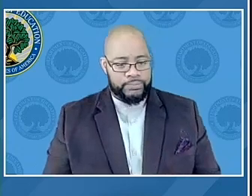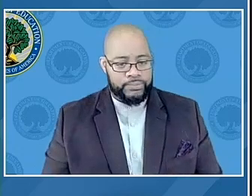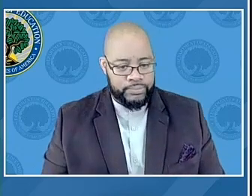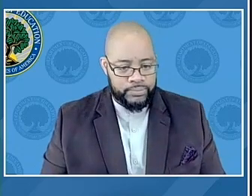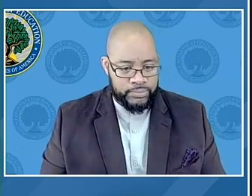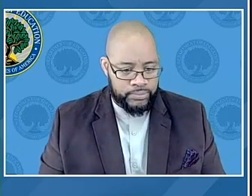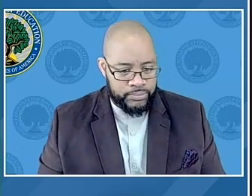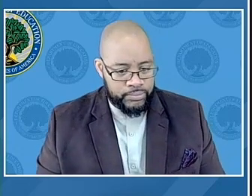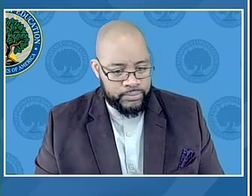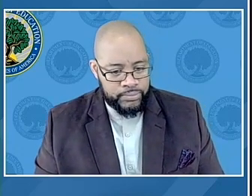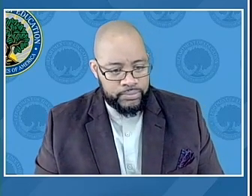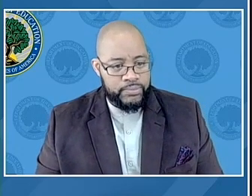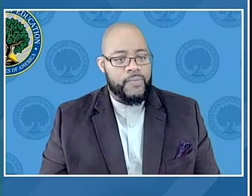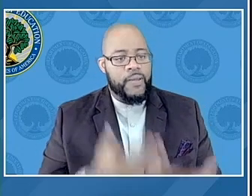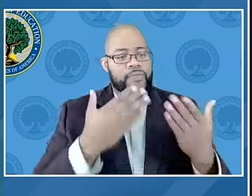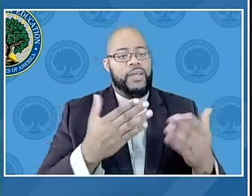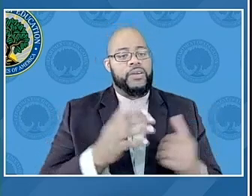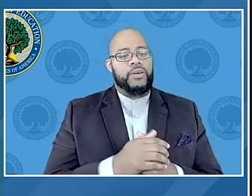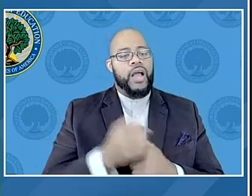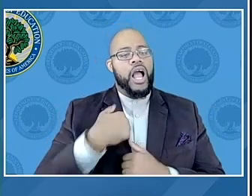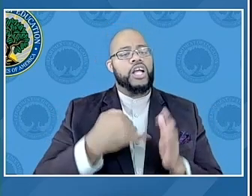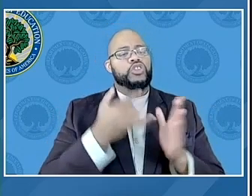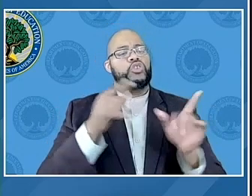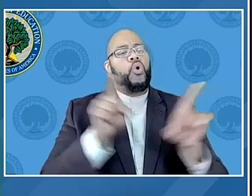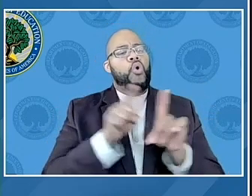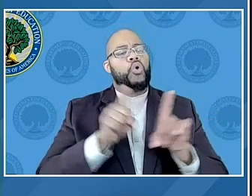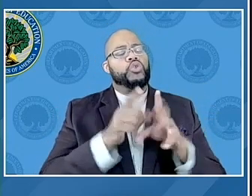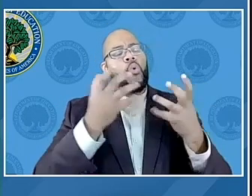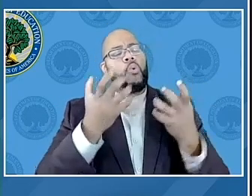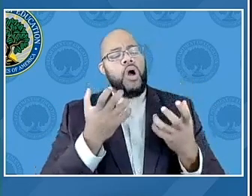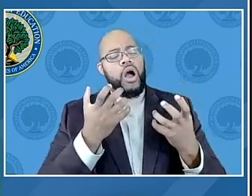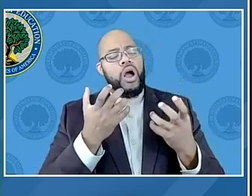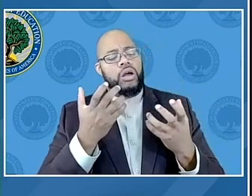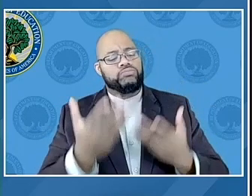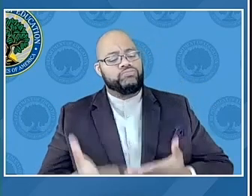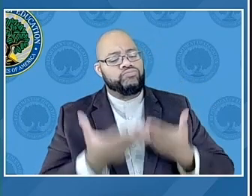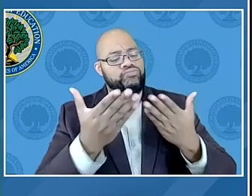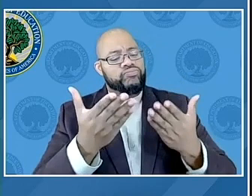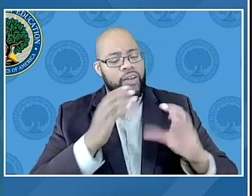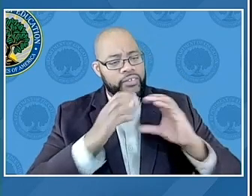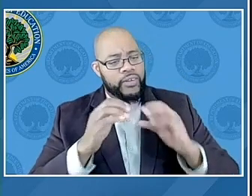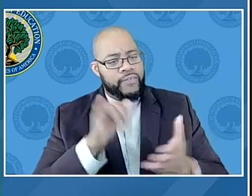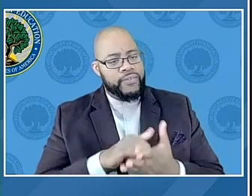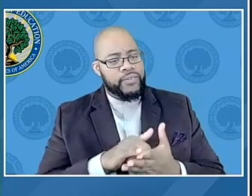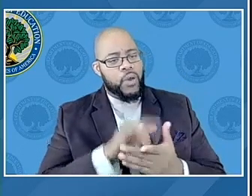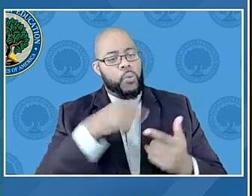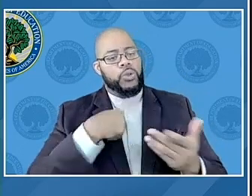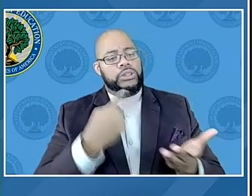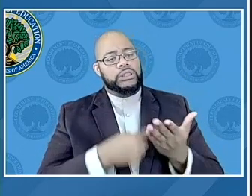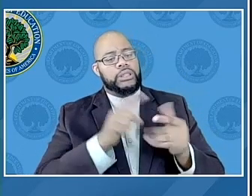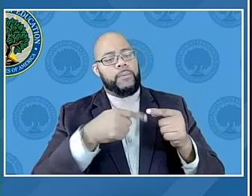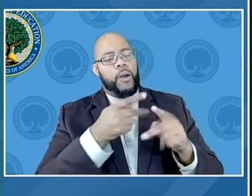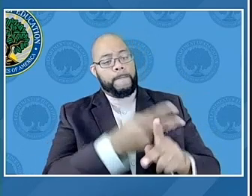Alright. Thank you. I just also wanted to bring to the conversation that when we're talking about borrowers, student loan borrowers, it not